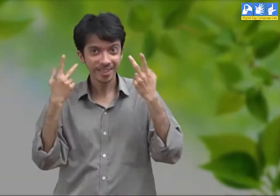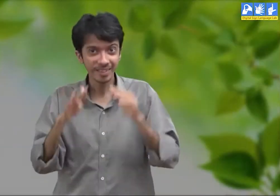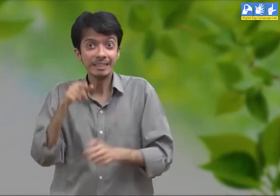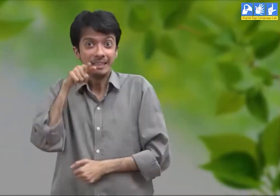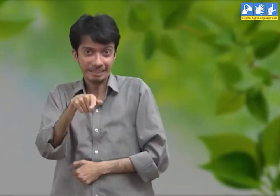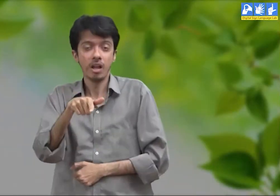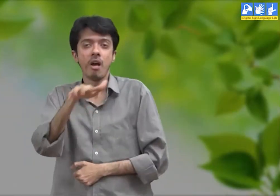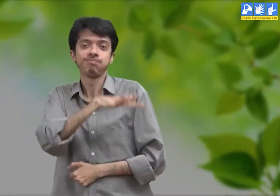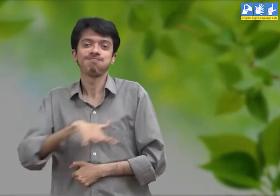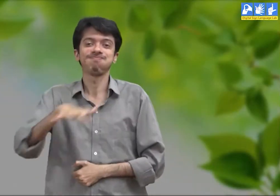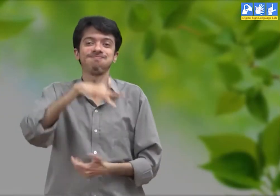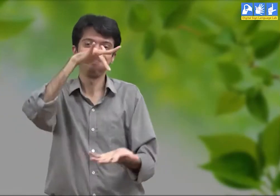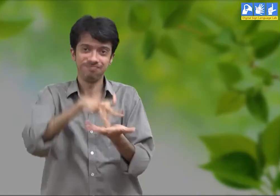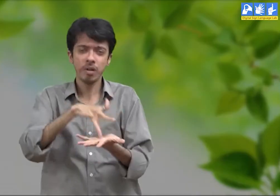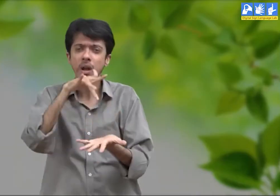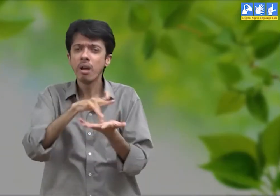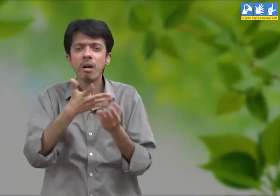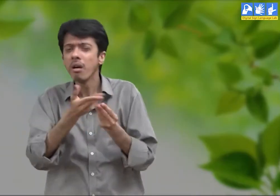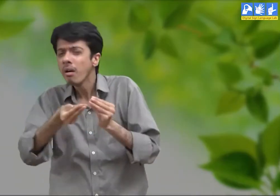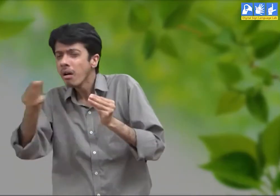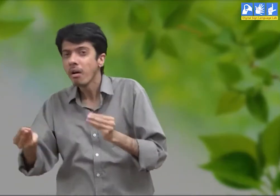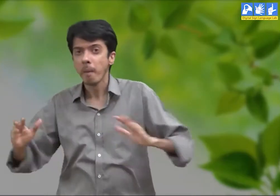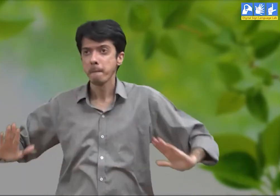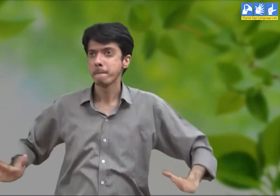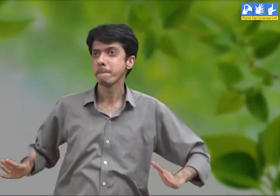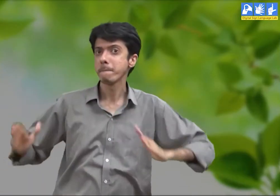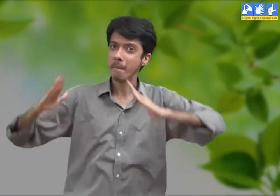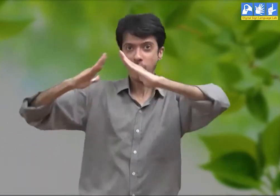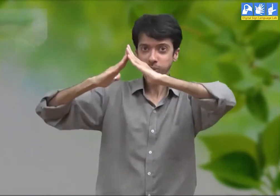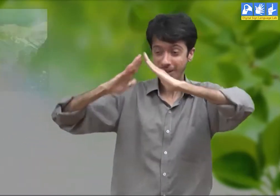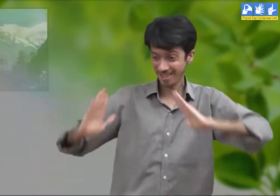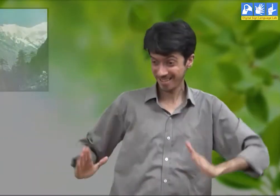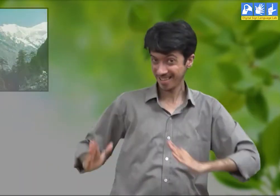Did you see that? This was the place where Chipko movement took place.